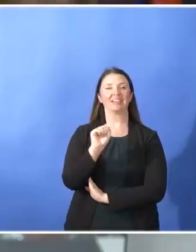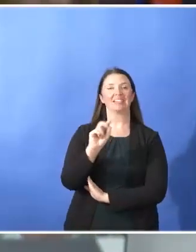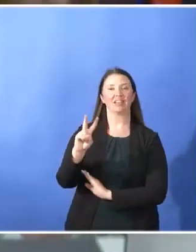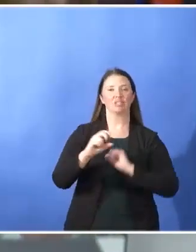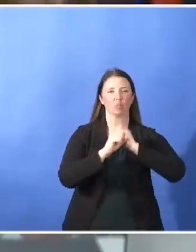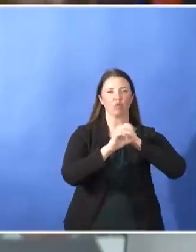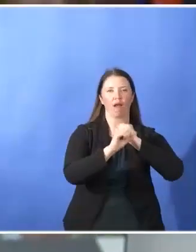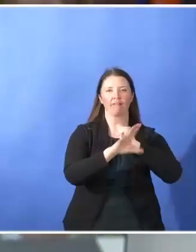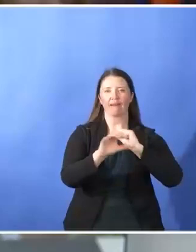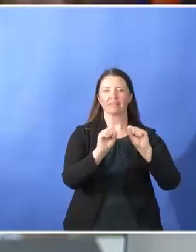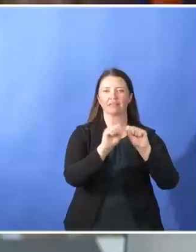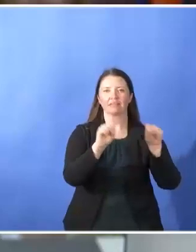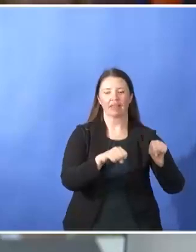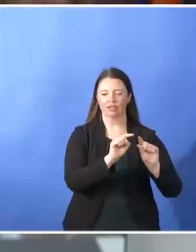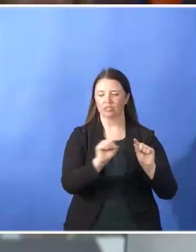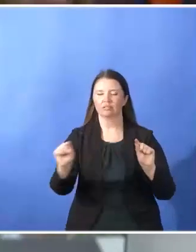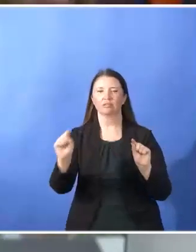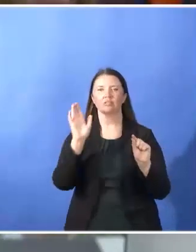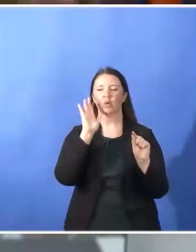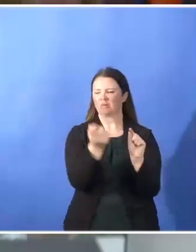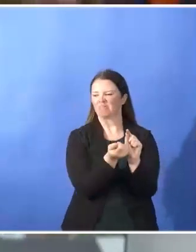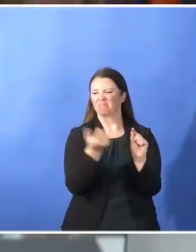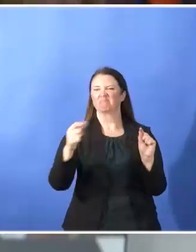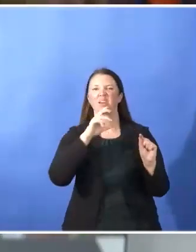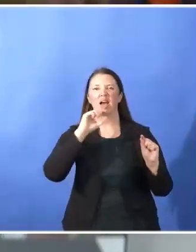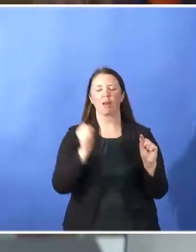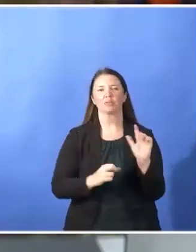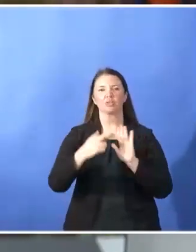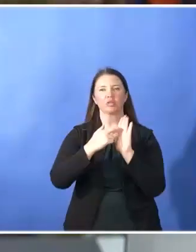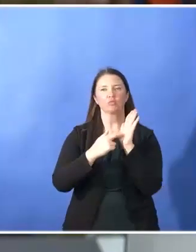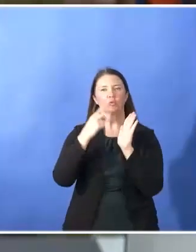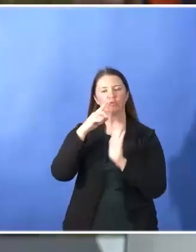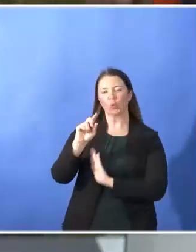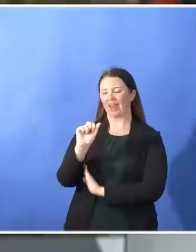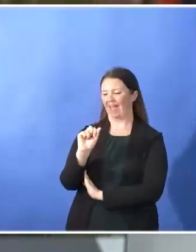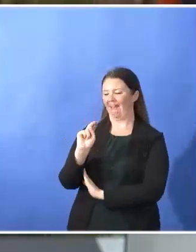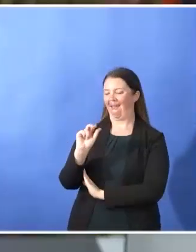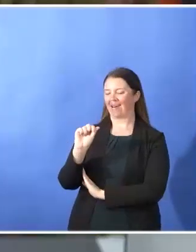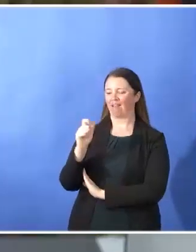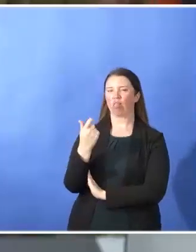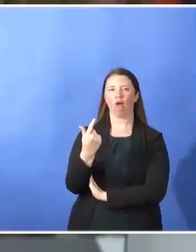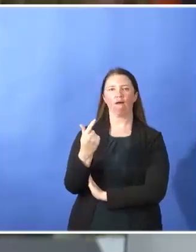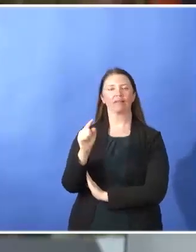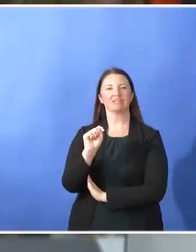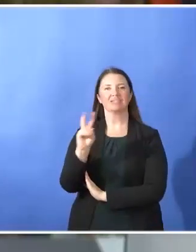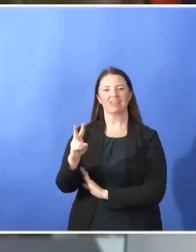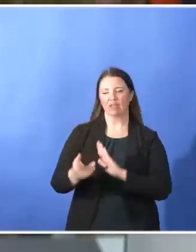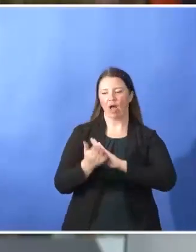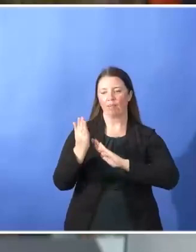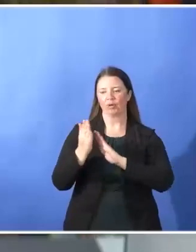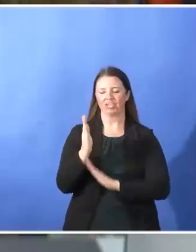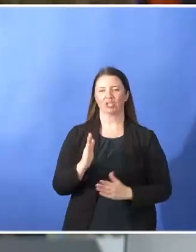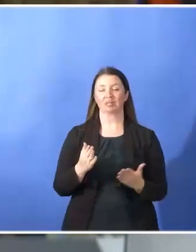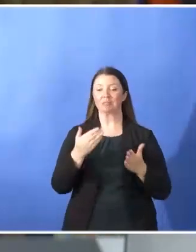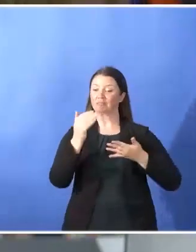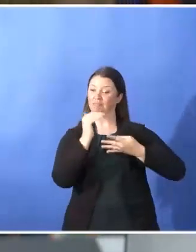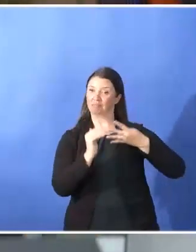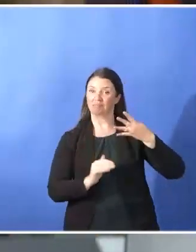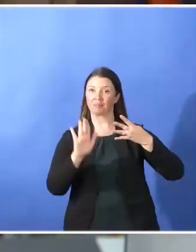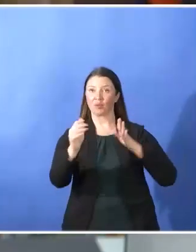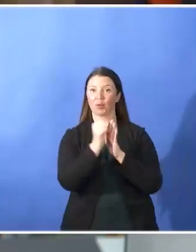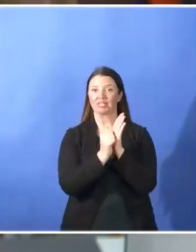THIS IS YOUR AGENDA FOR TODAY.